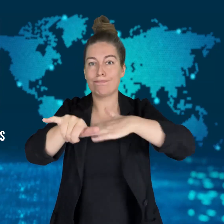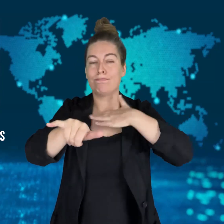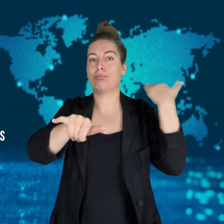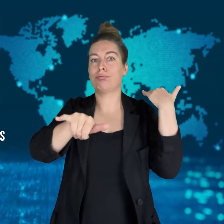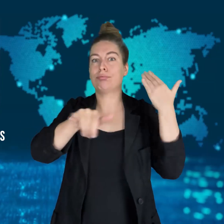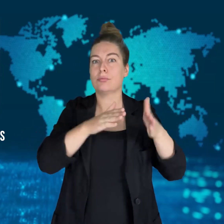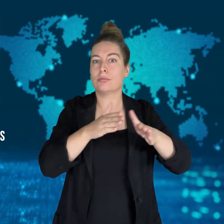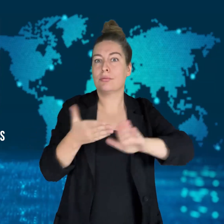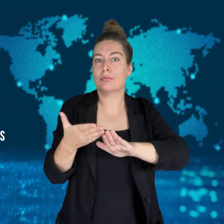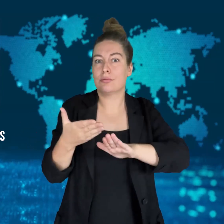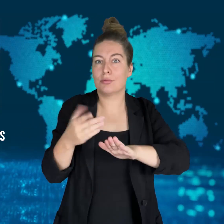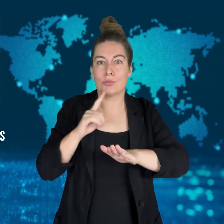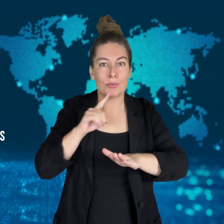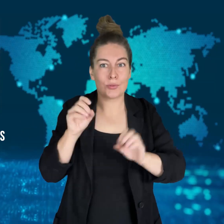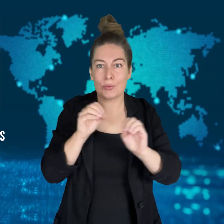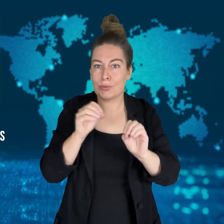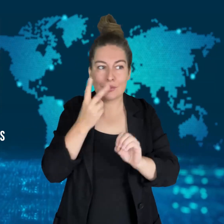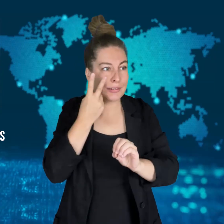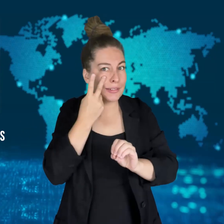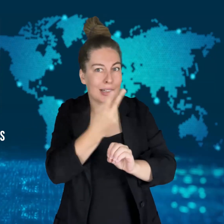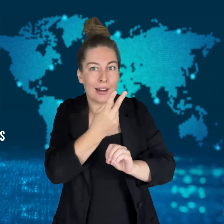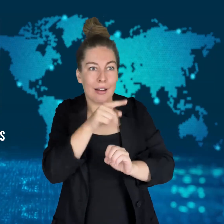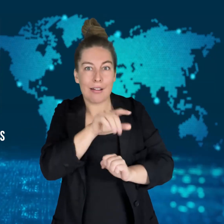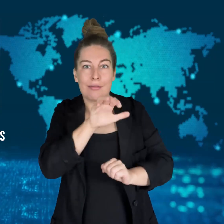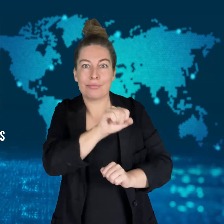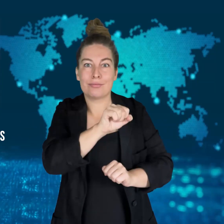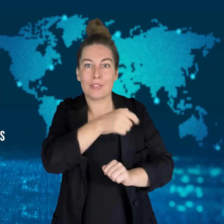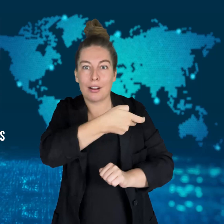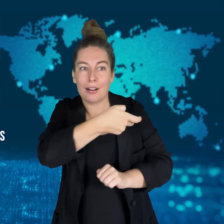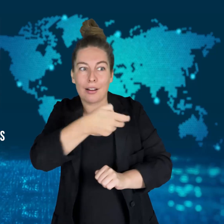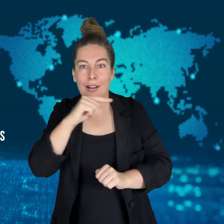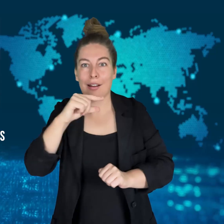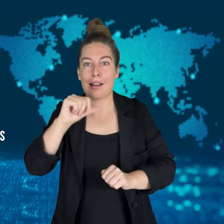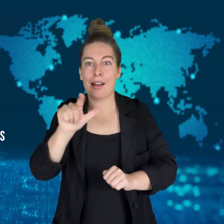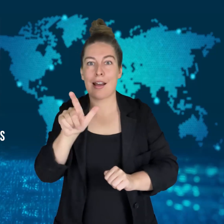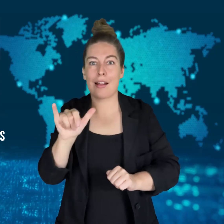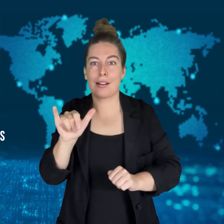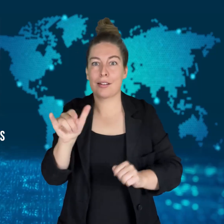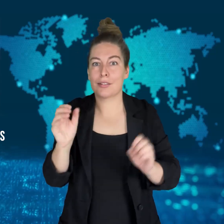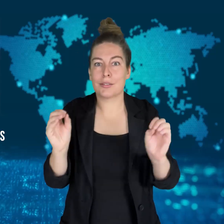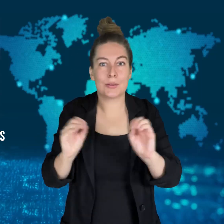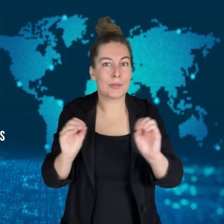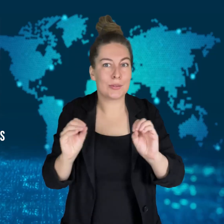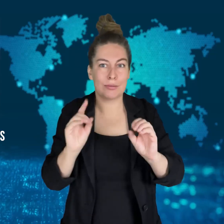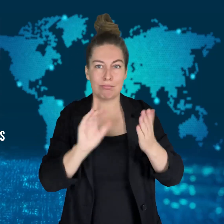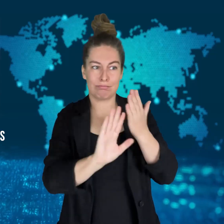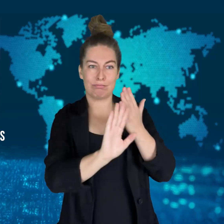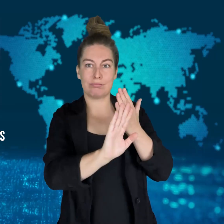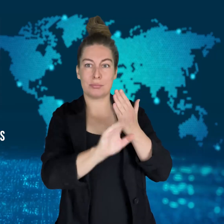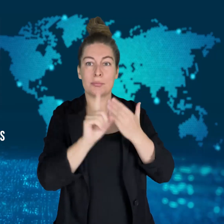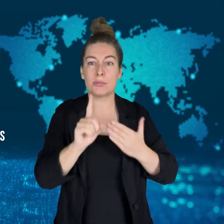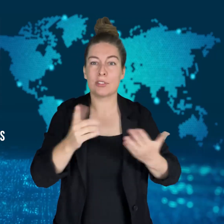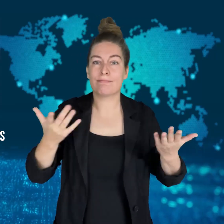from what had originally been planned.